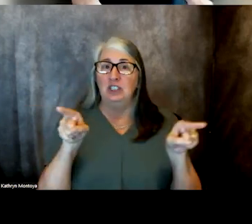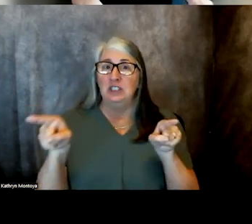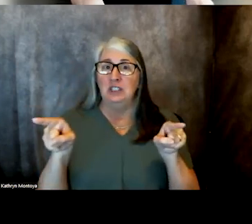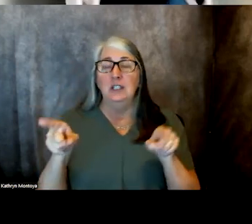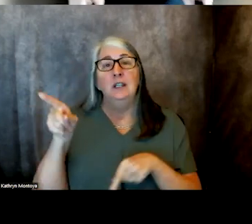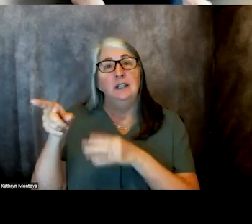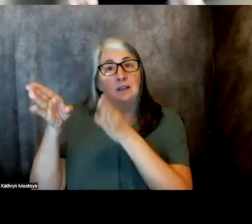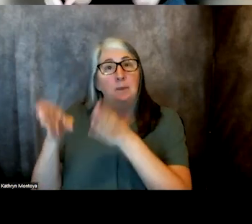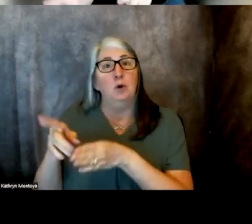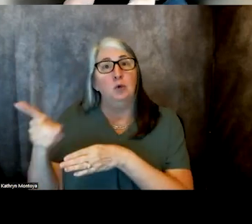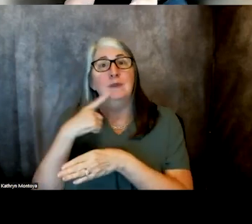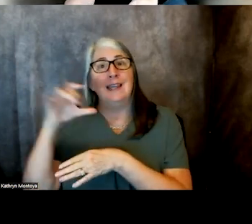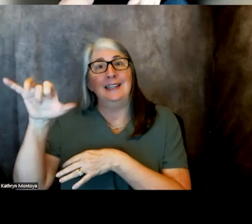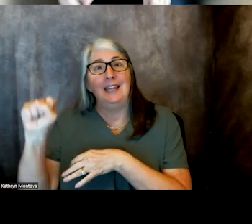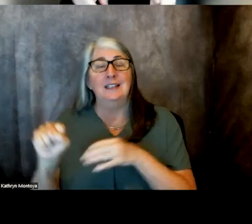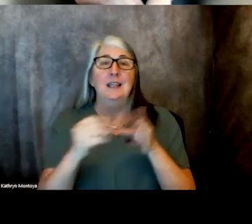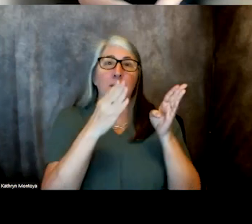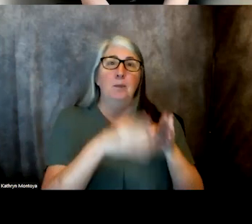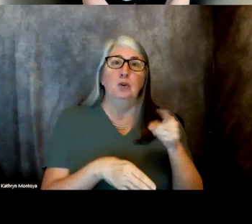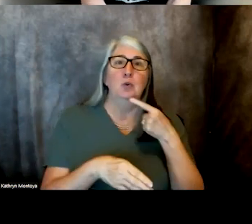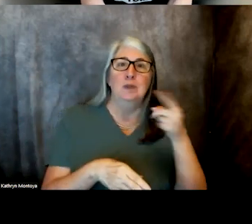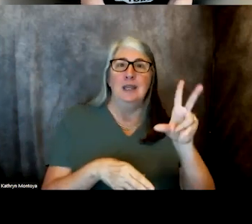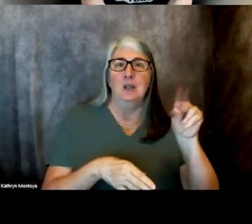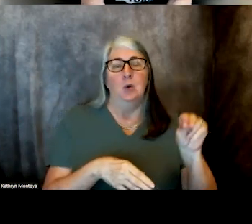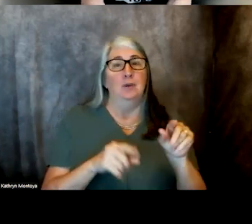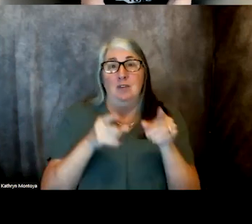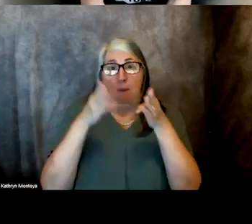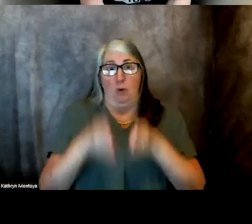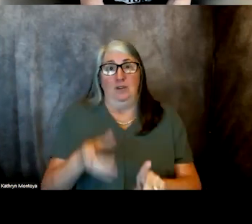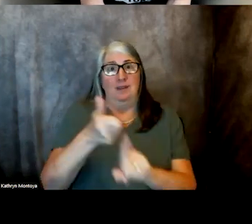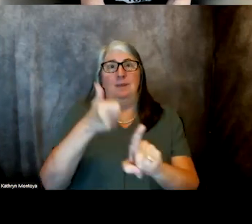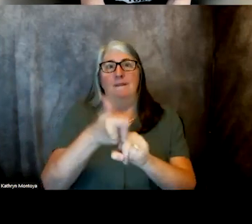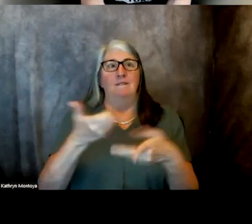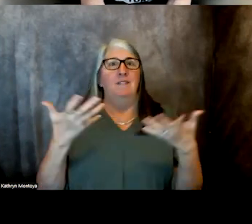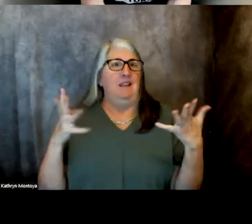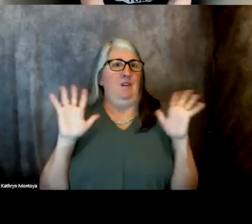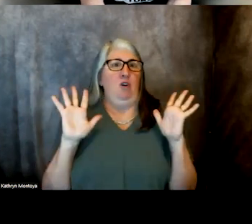YES AND THE PERSON THAT SAID NO. SO I ATTRIBUTE THAT BACK TO STIGMA.